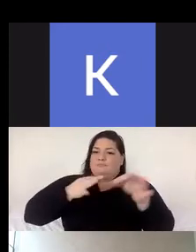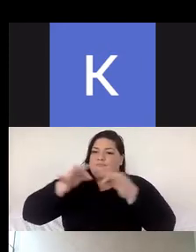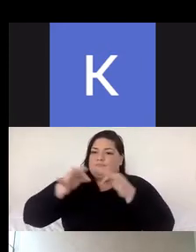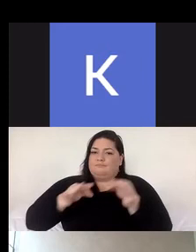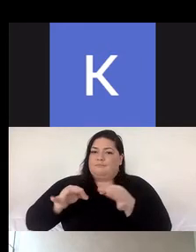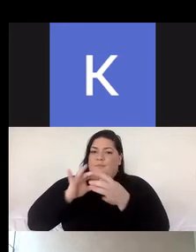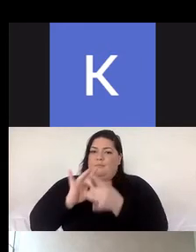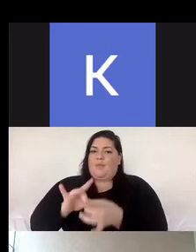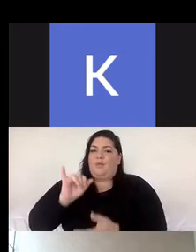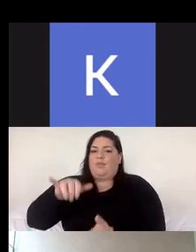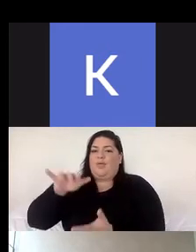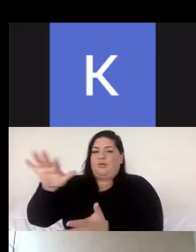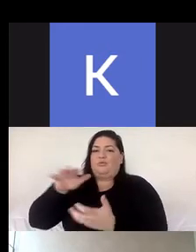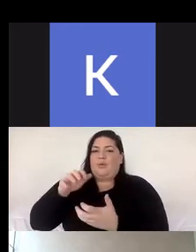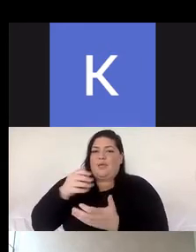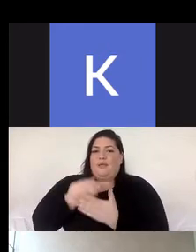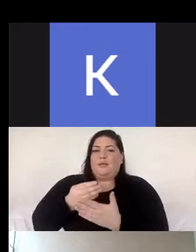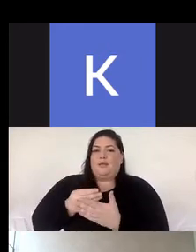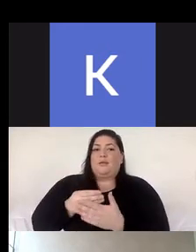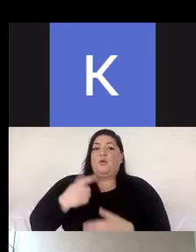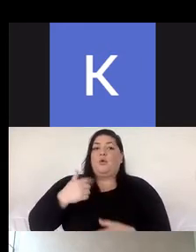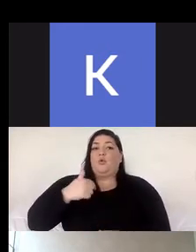So for example, simply stating we provided services